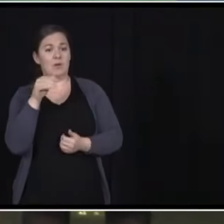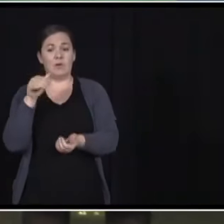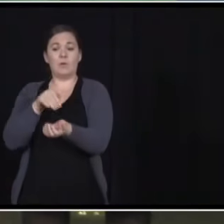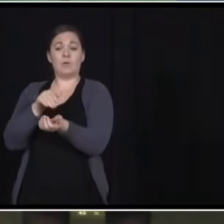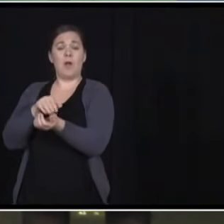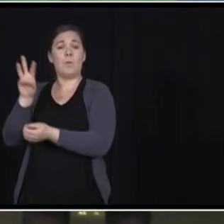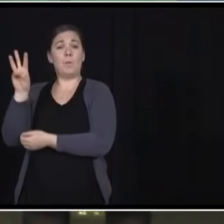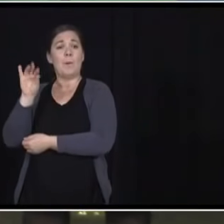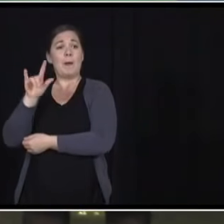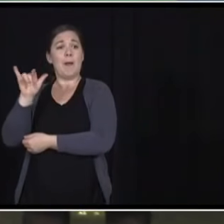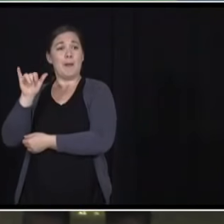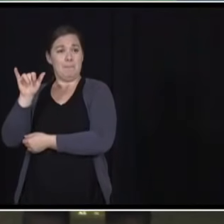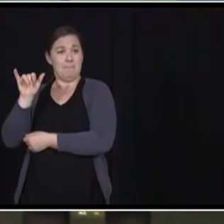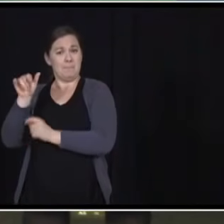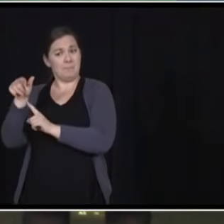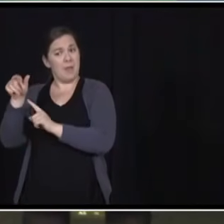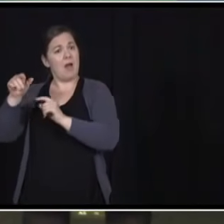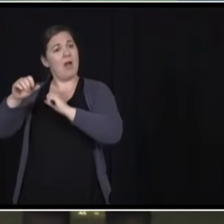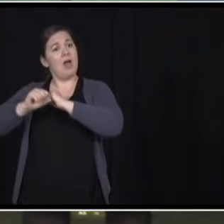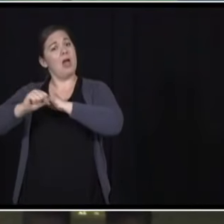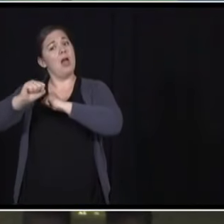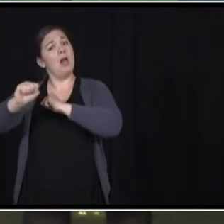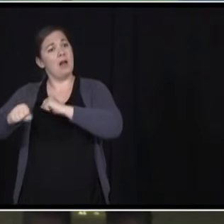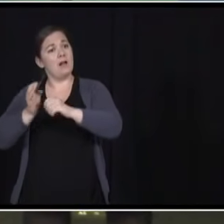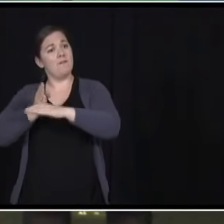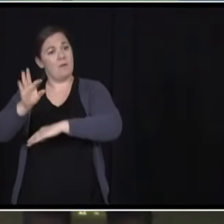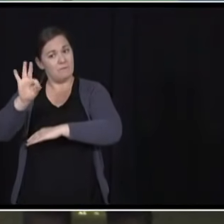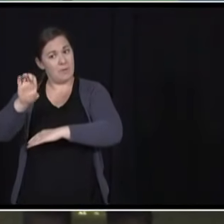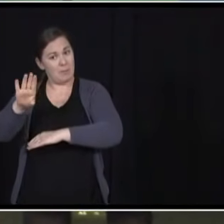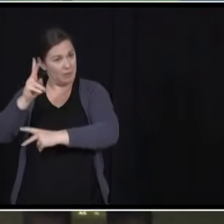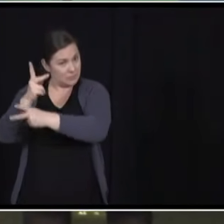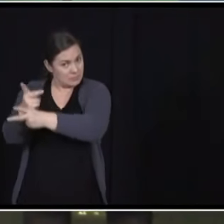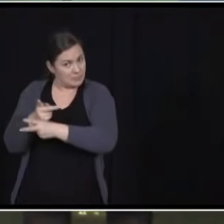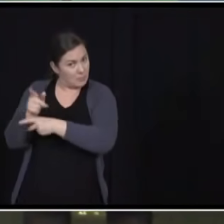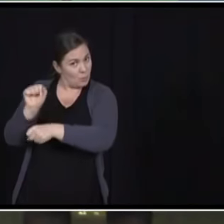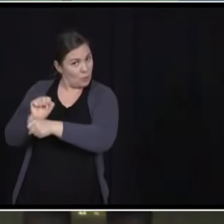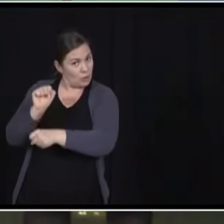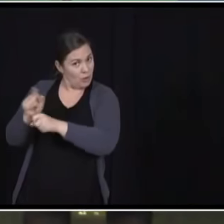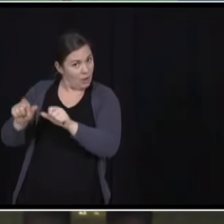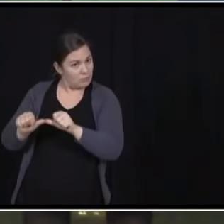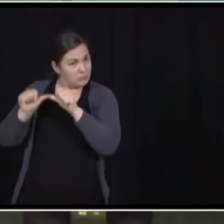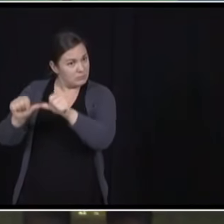to extend Doctor Williams's terms and why do you feel he is the right person